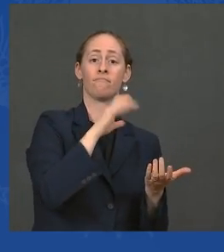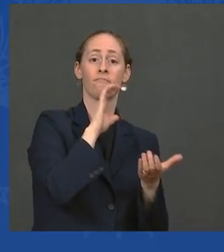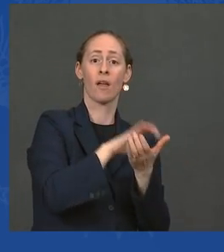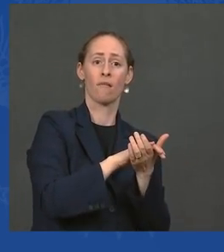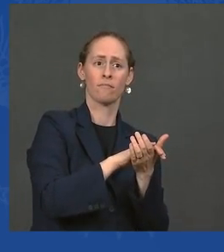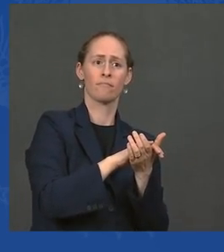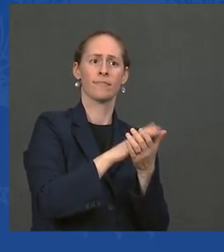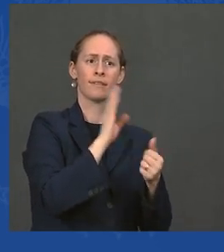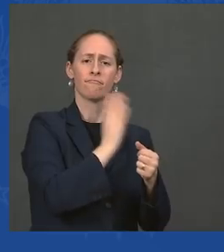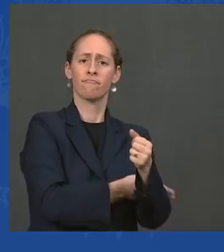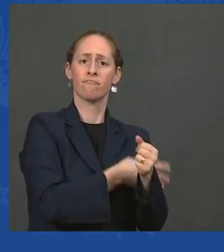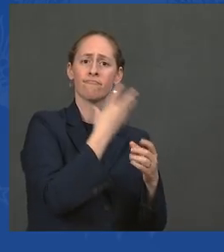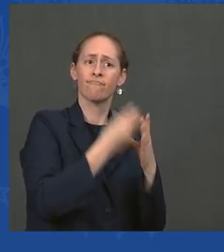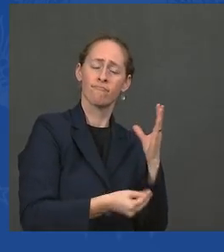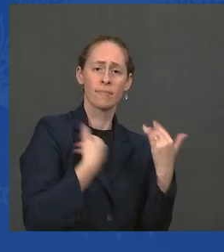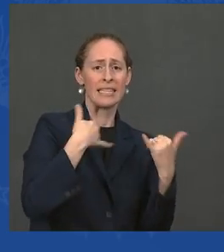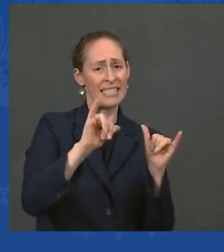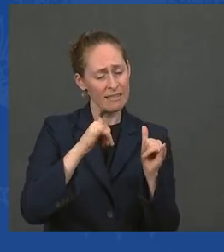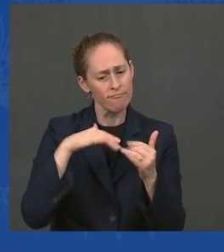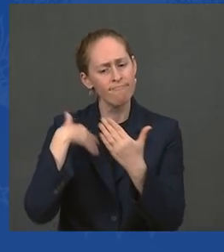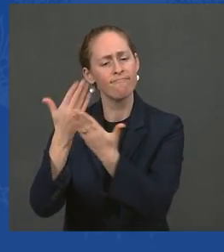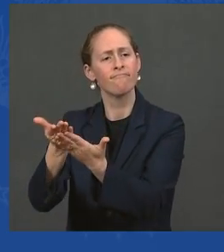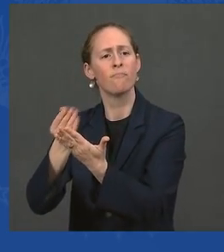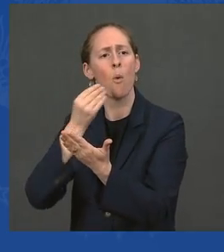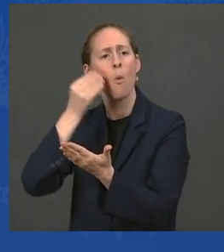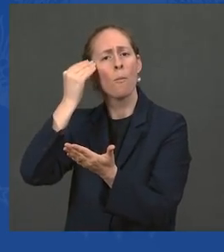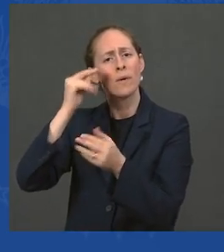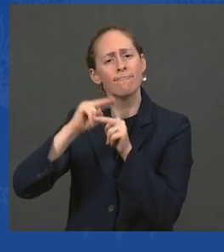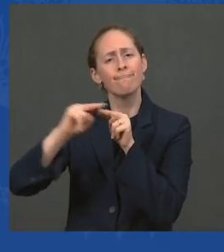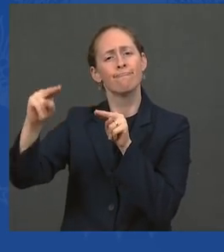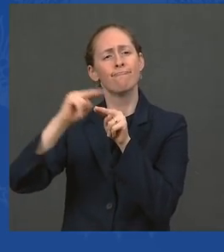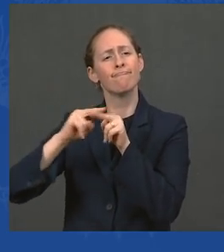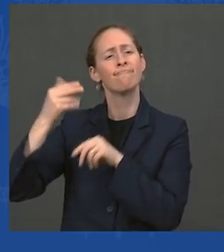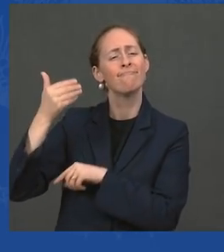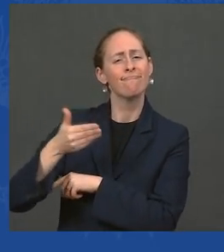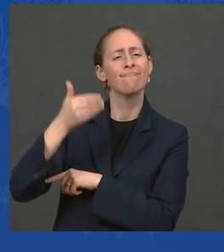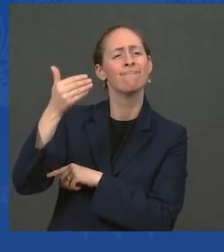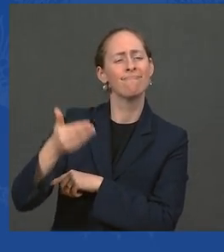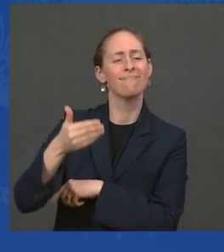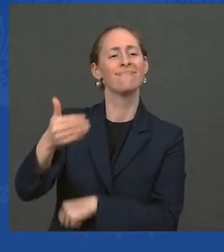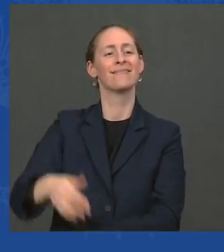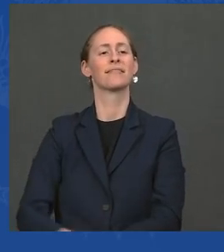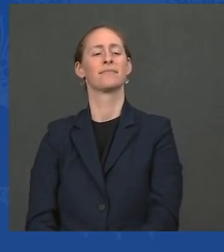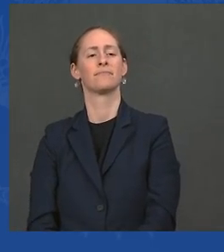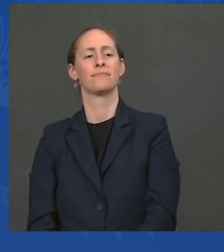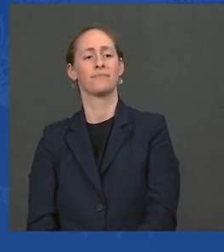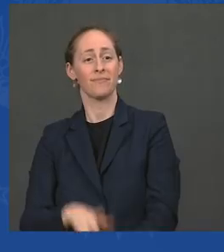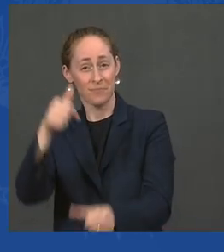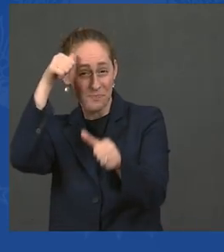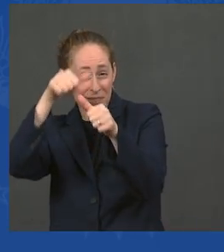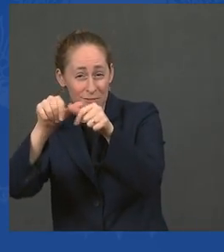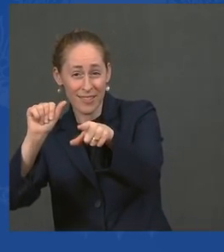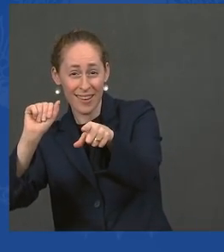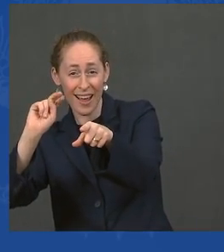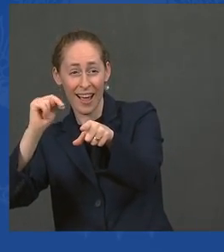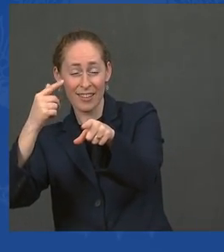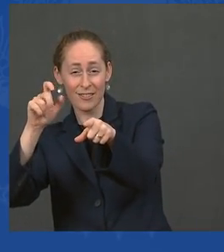And so, Angelo Negri was from -- you remember Ang? Ang came up to me one day when I was --